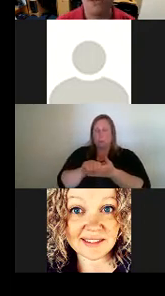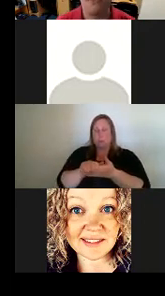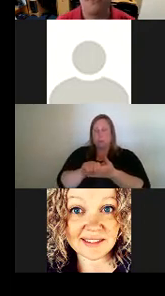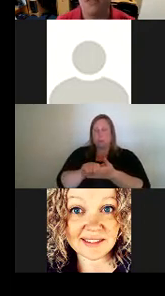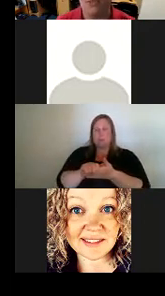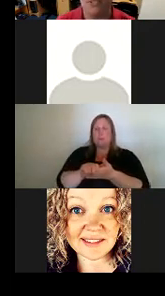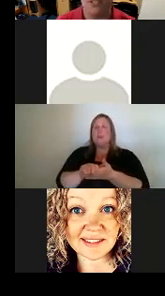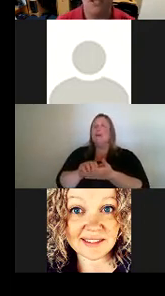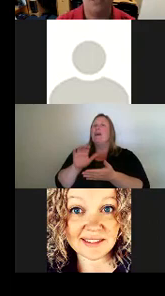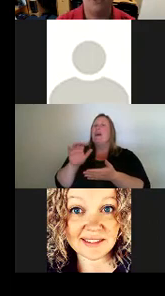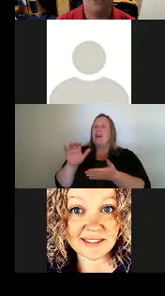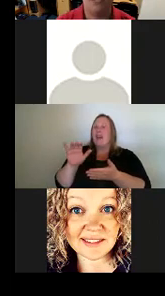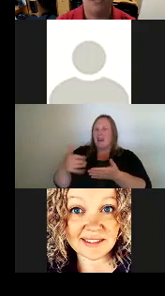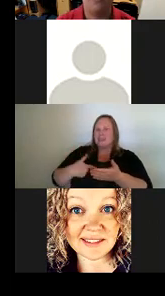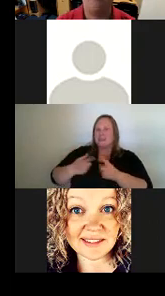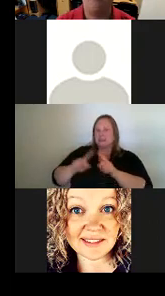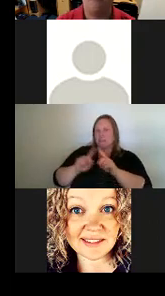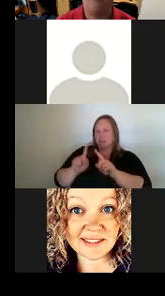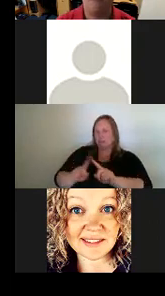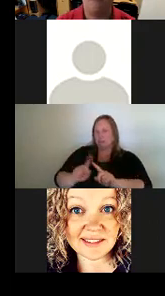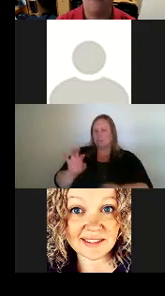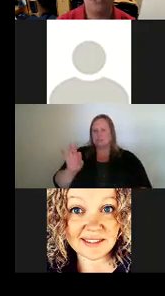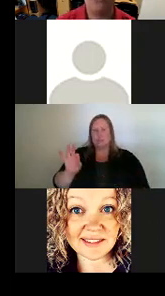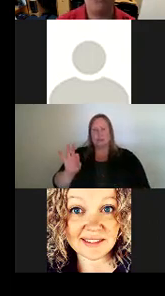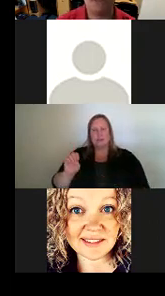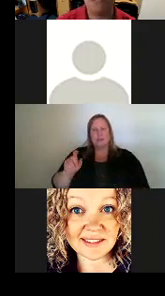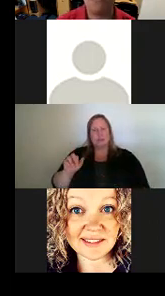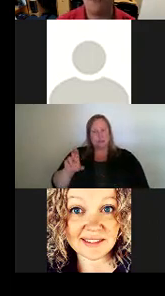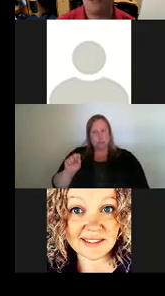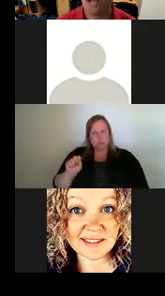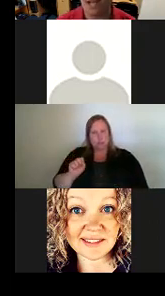FEATURES AND SO MANY DIFFERENT OPTIONS.